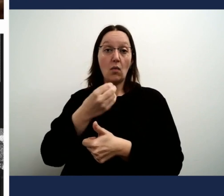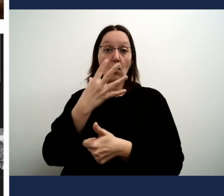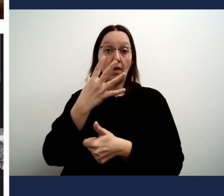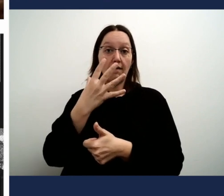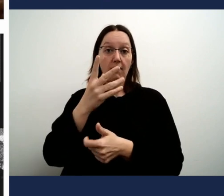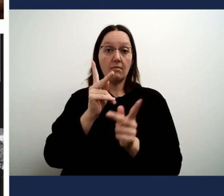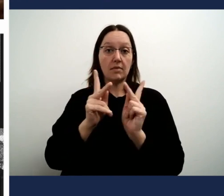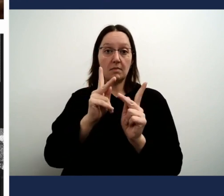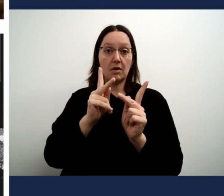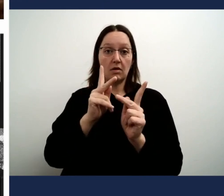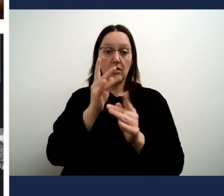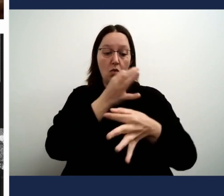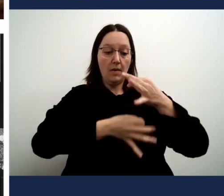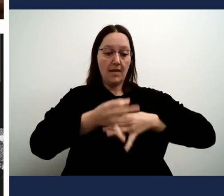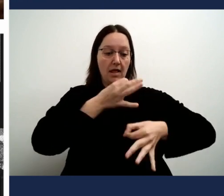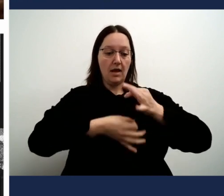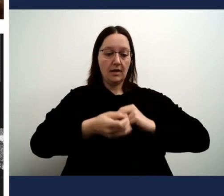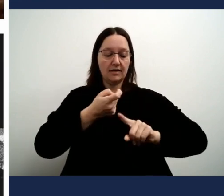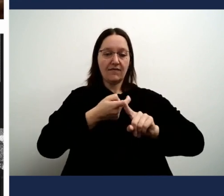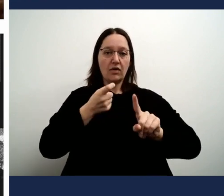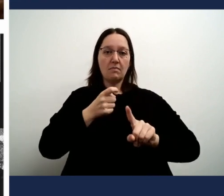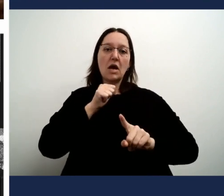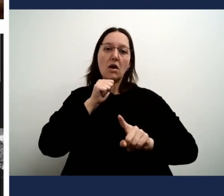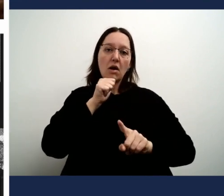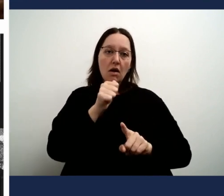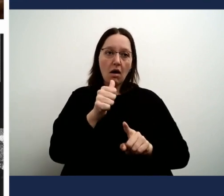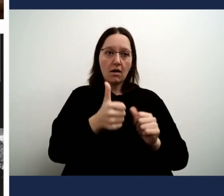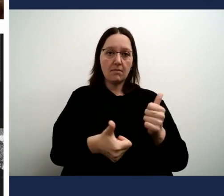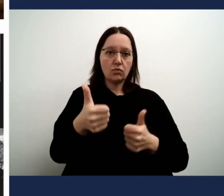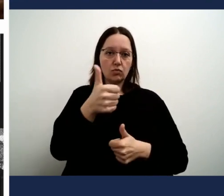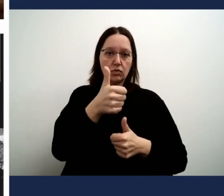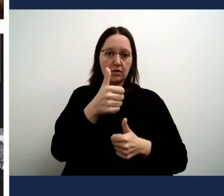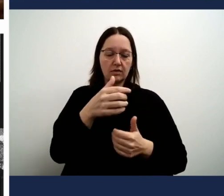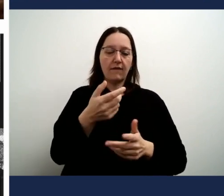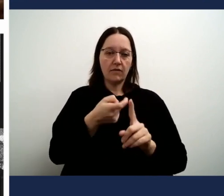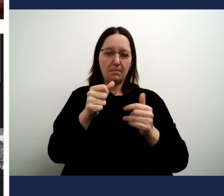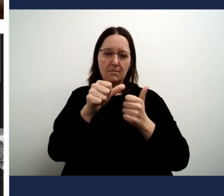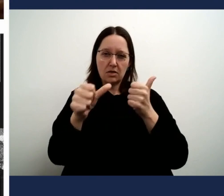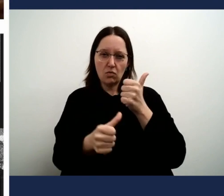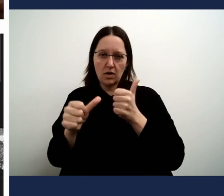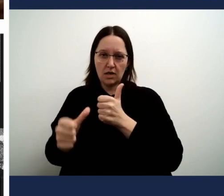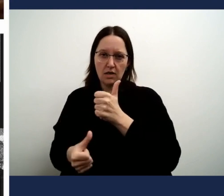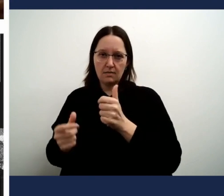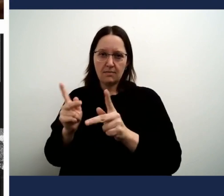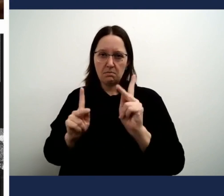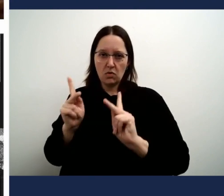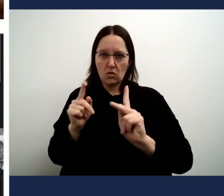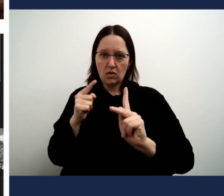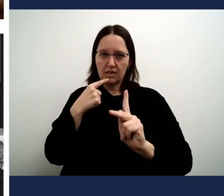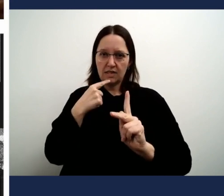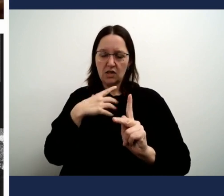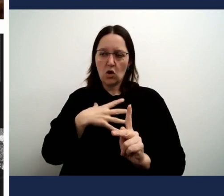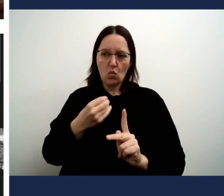travels to other nations through settlers. European settlers that come to lands that became known